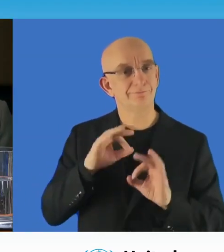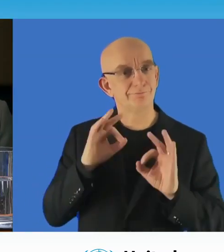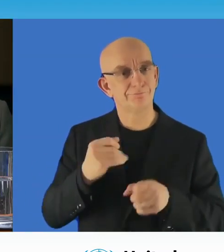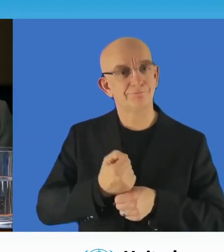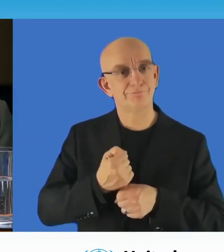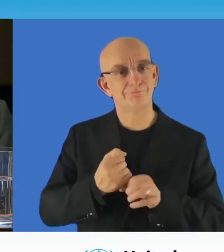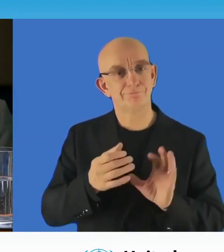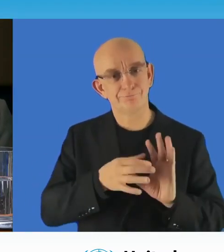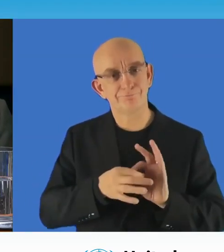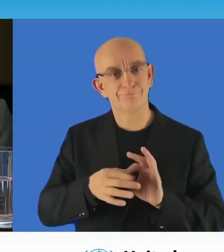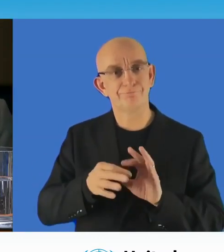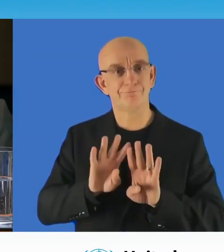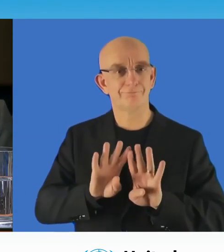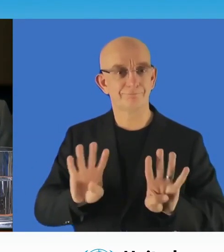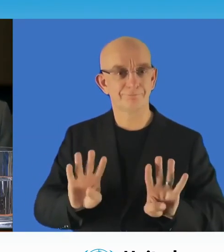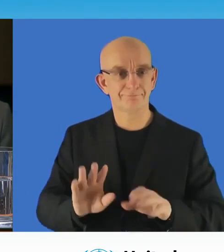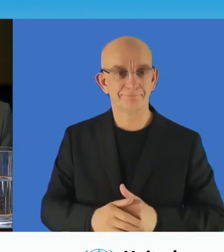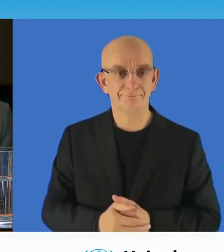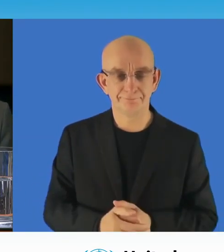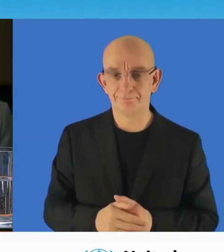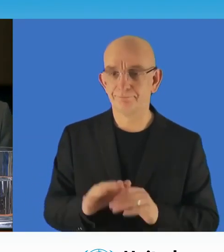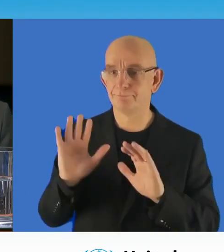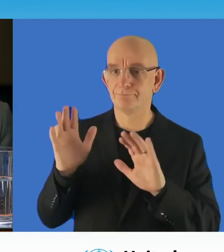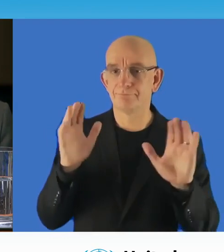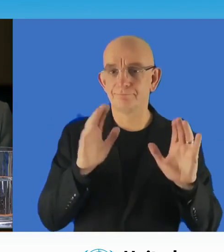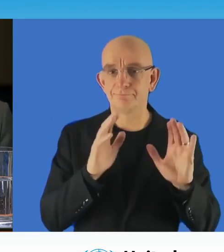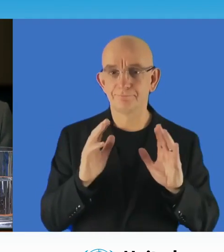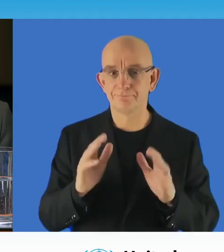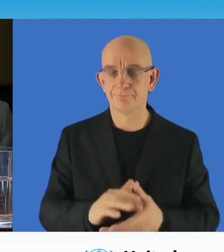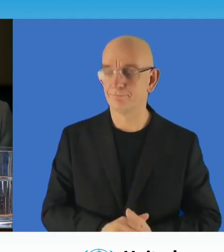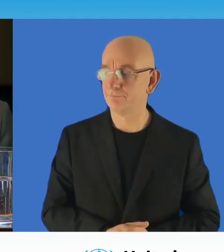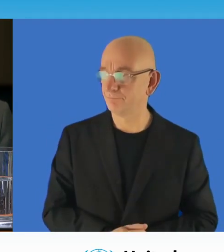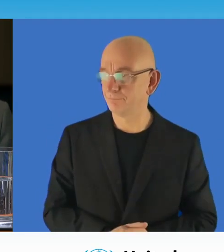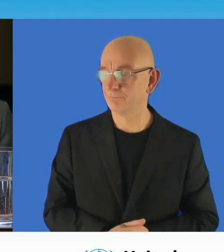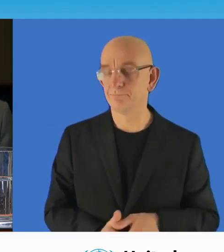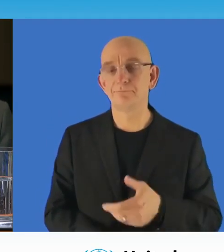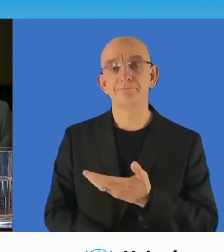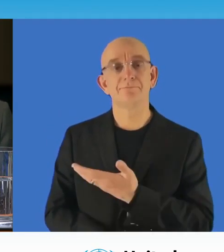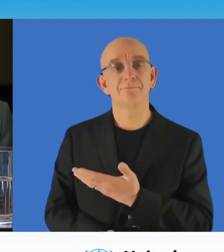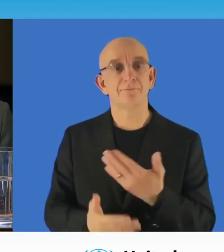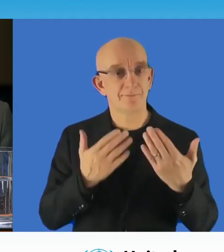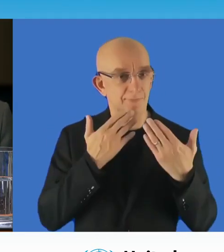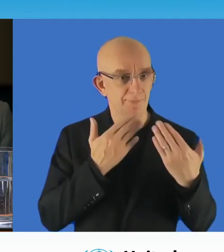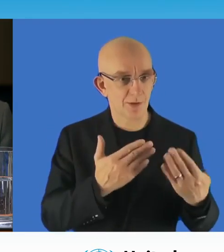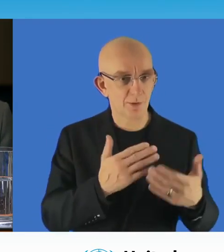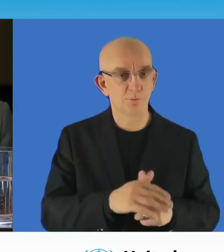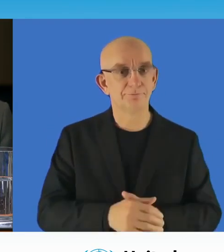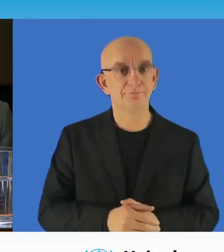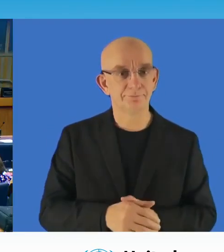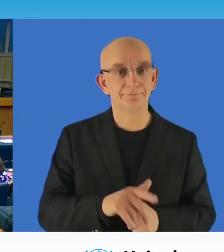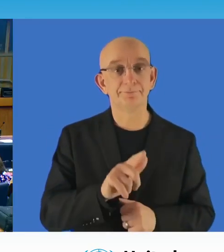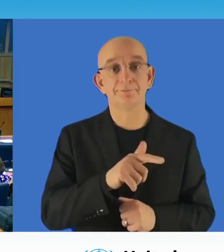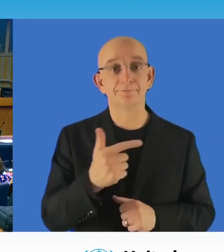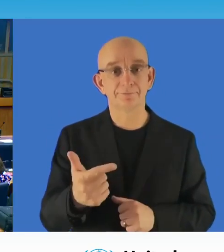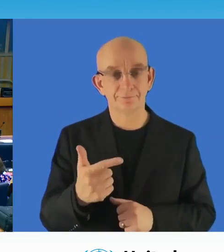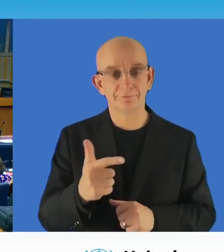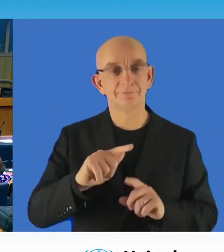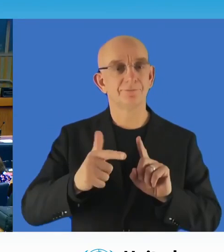thank you uh marilene I kindly invite Mr sigas garna vice president of the conference from